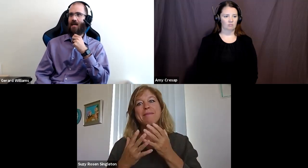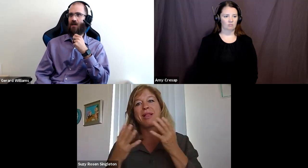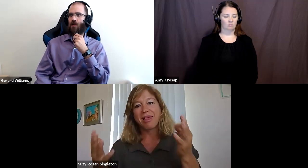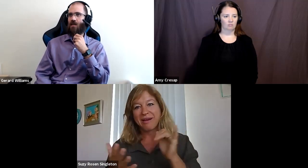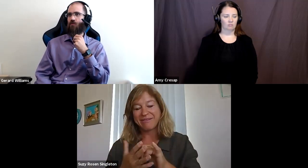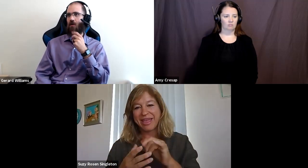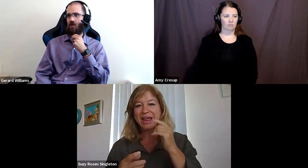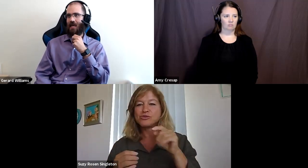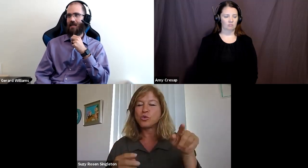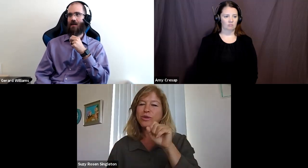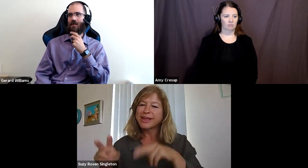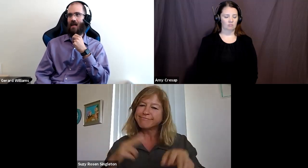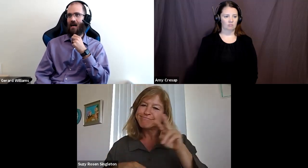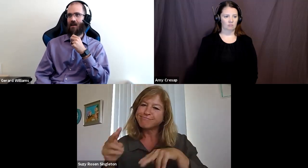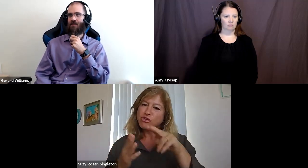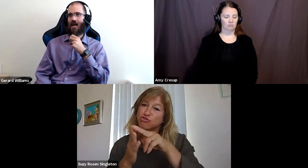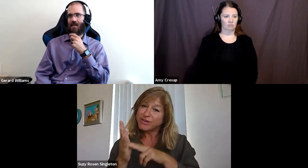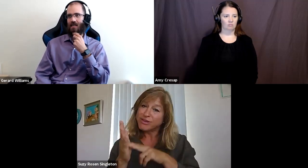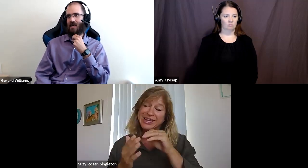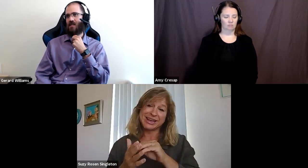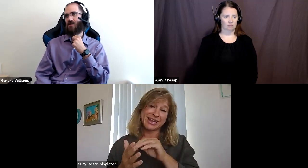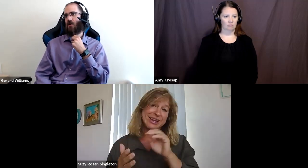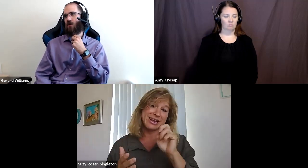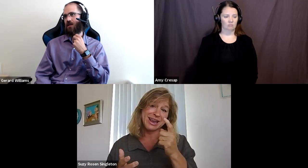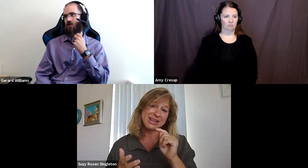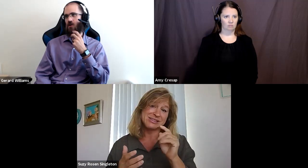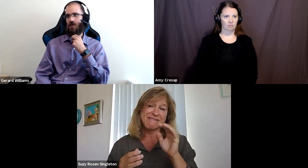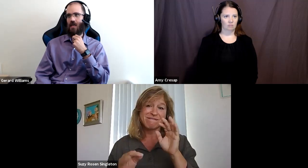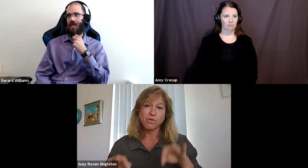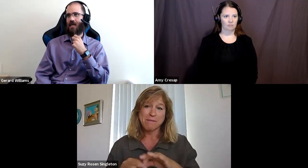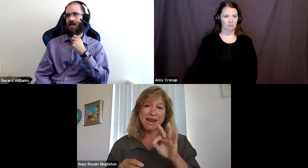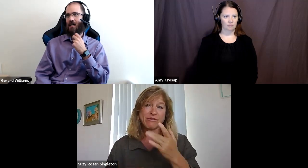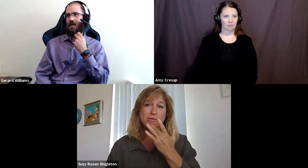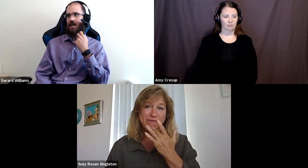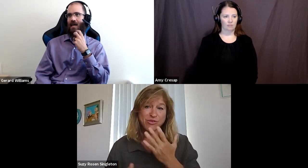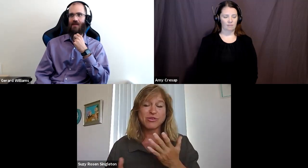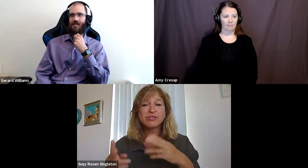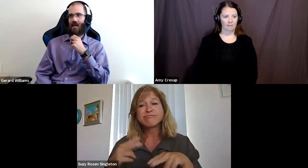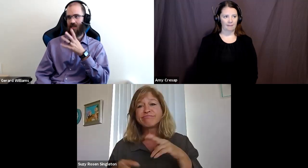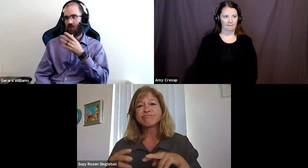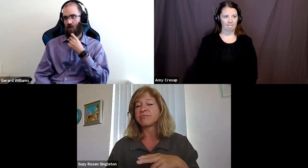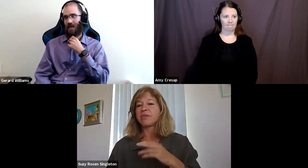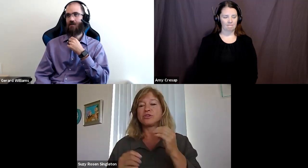We promulgate a lot of that content so when you are looking at the text format if you're